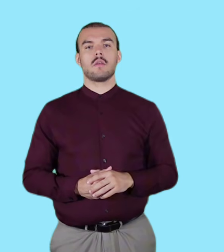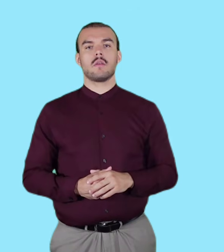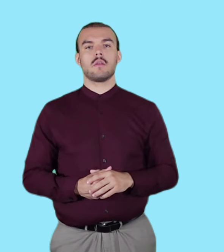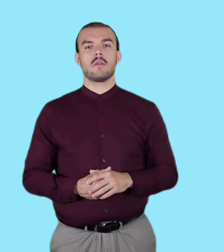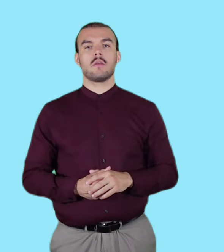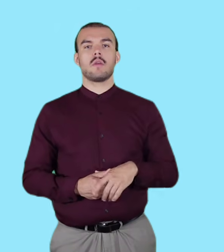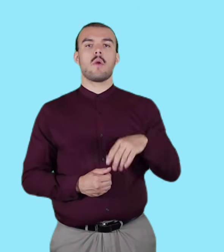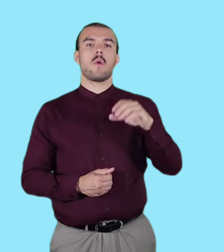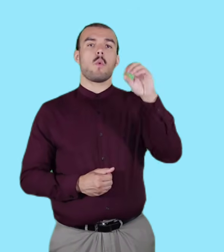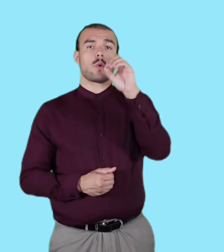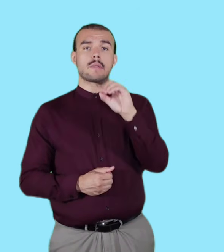Oregon,